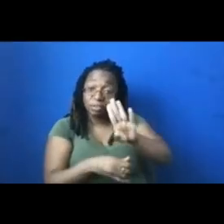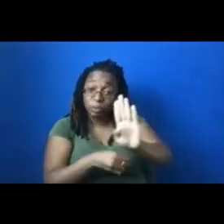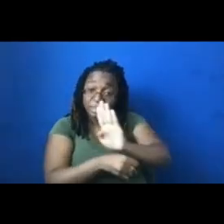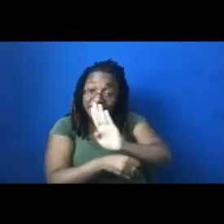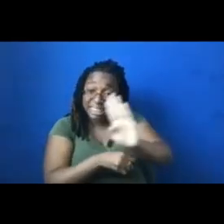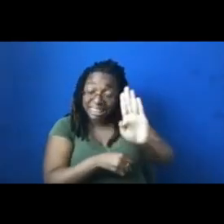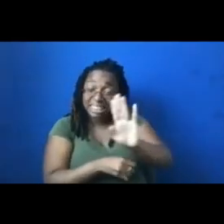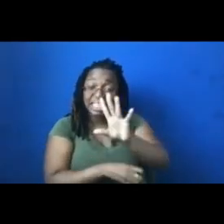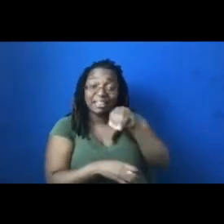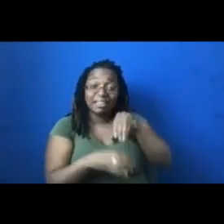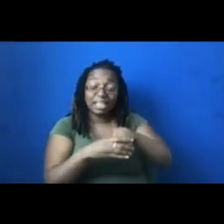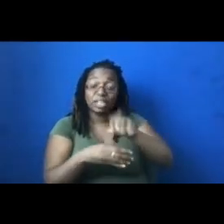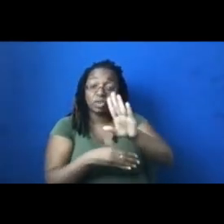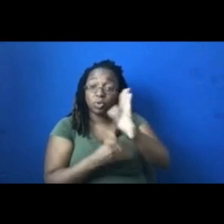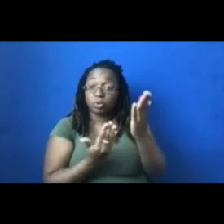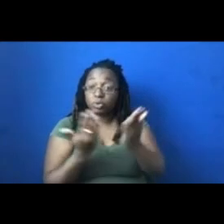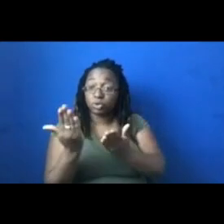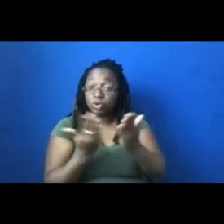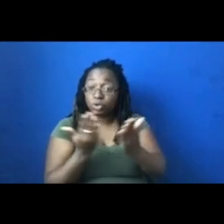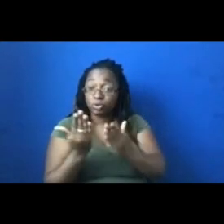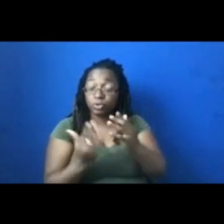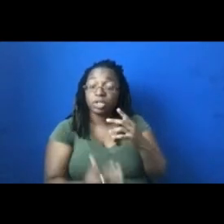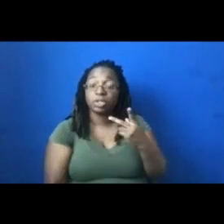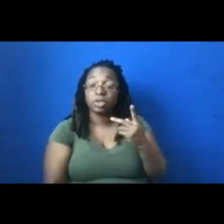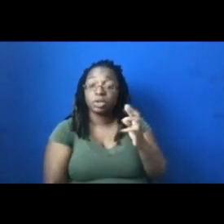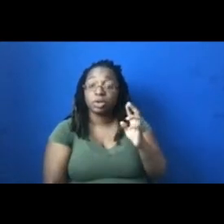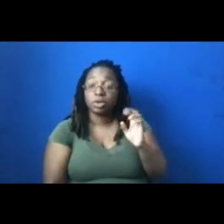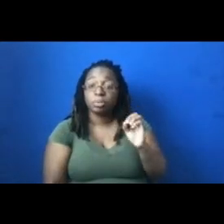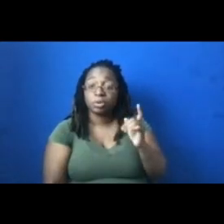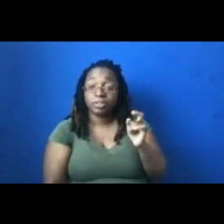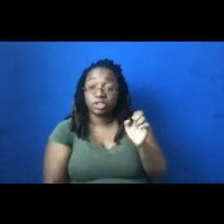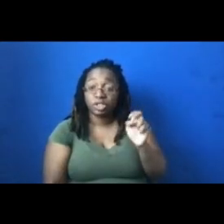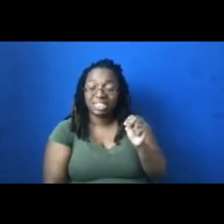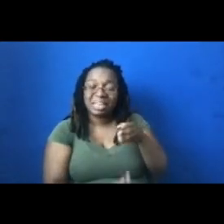service provision, prior to an event so that there's a higher